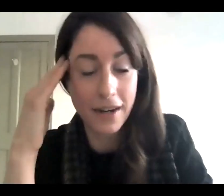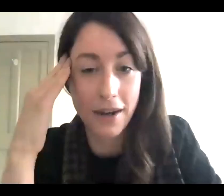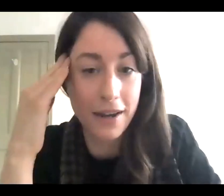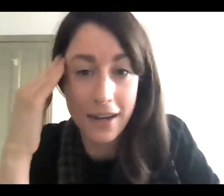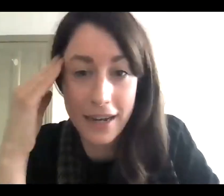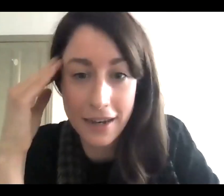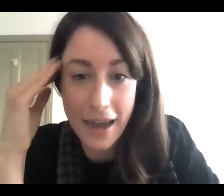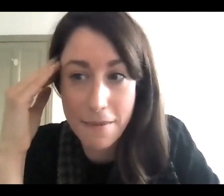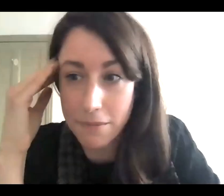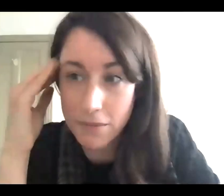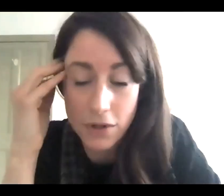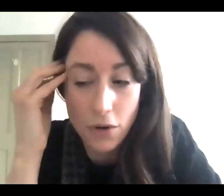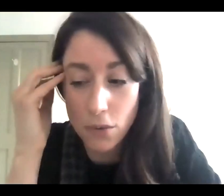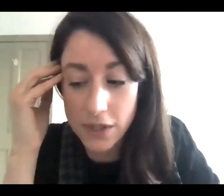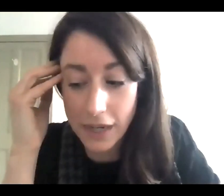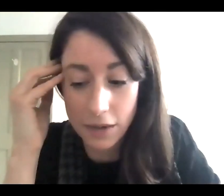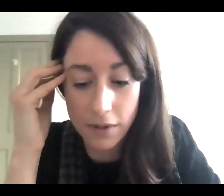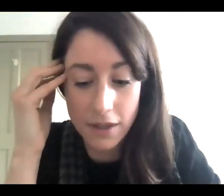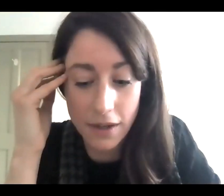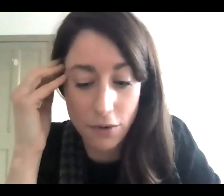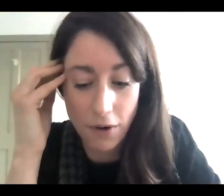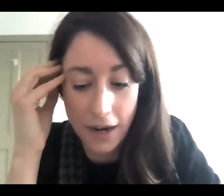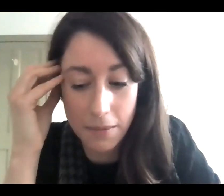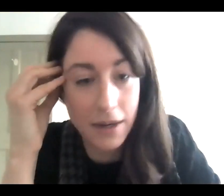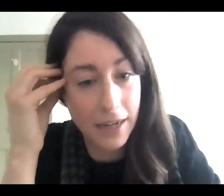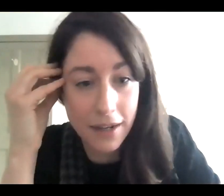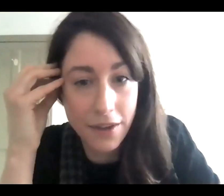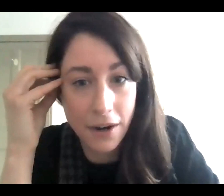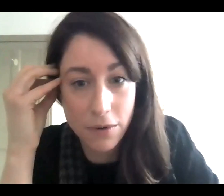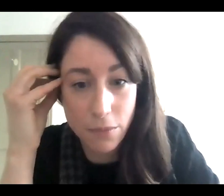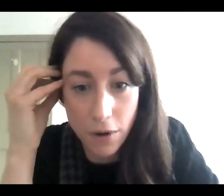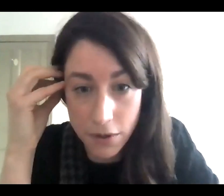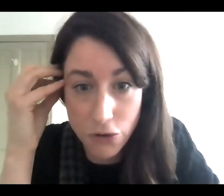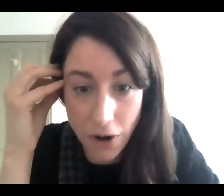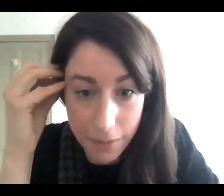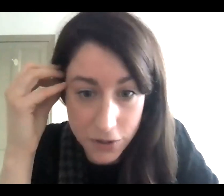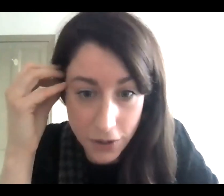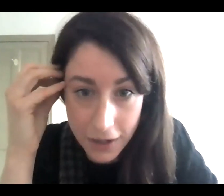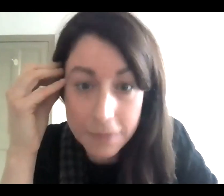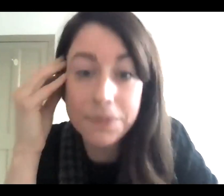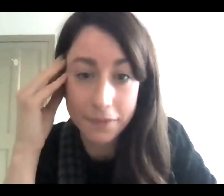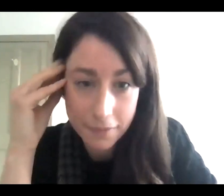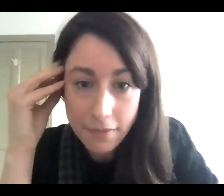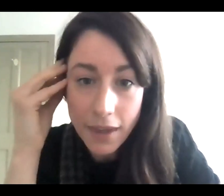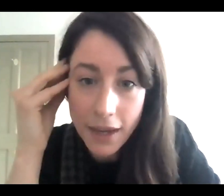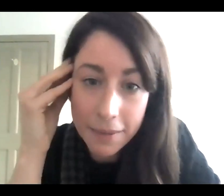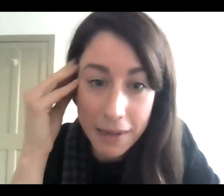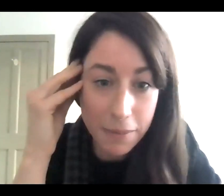it. I negotiated with Graham and Neil that I would work with a dramaturg and maybe